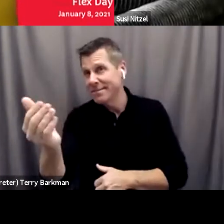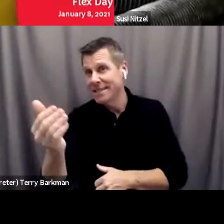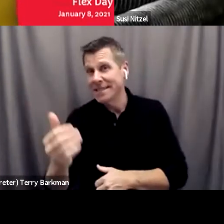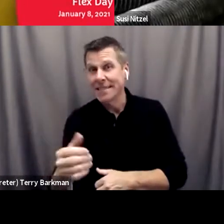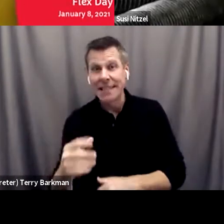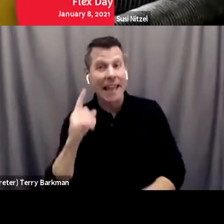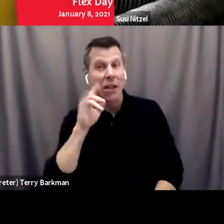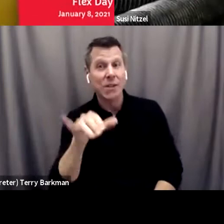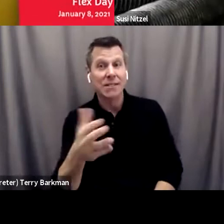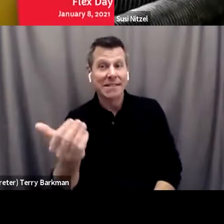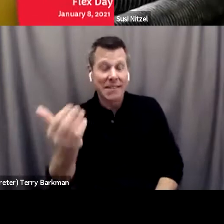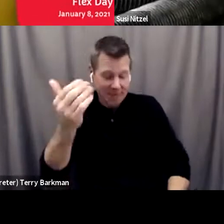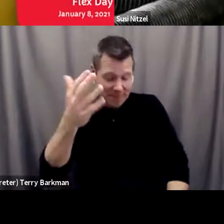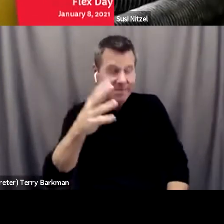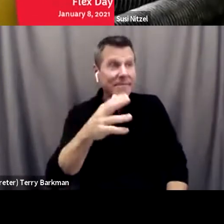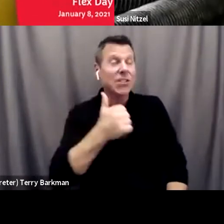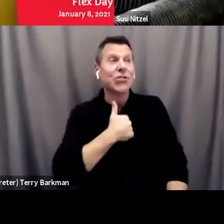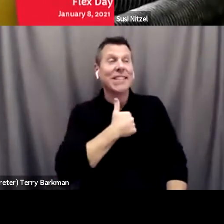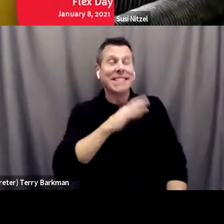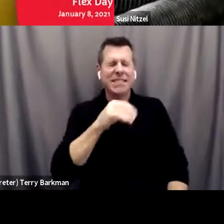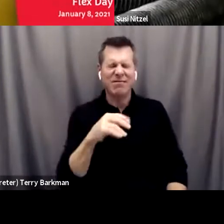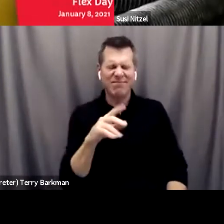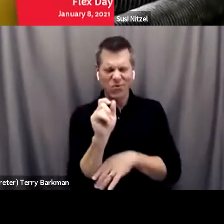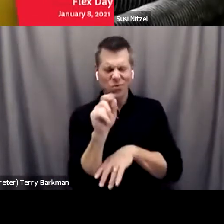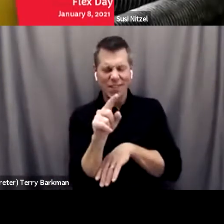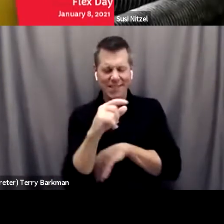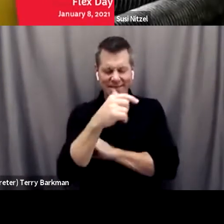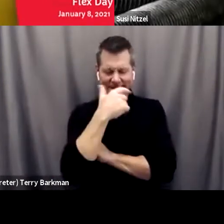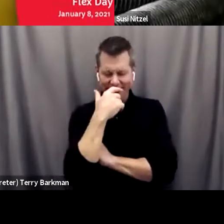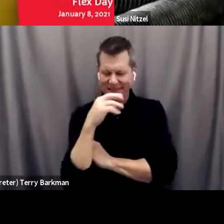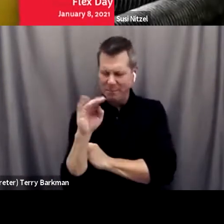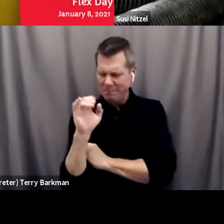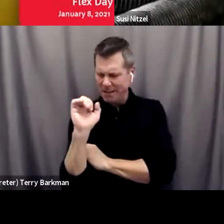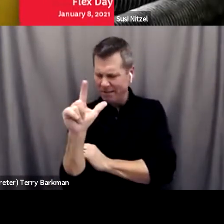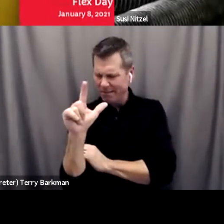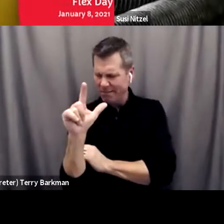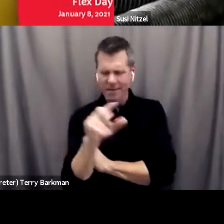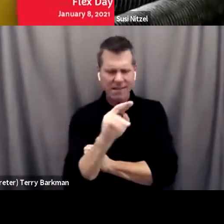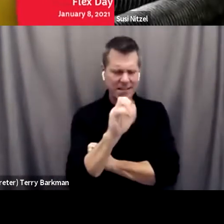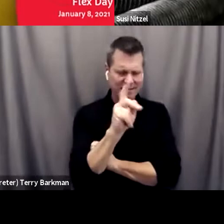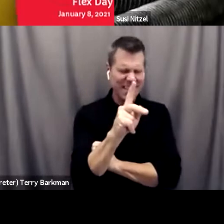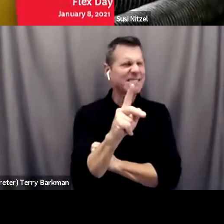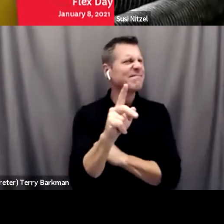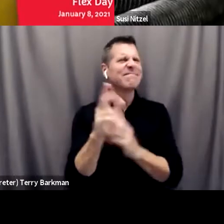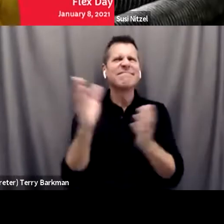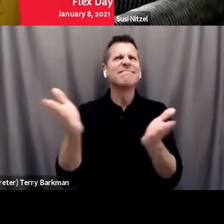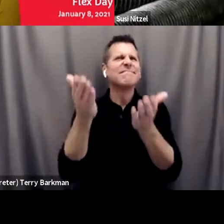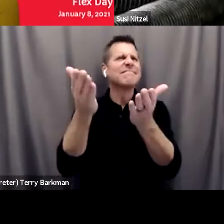Unknown: Okay, great. Sorry. I just got a question. I don't know if it was Michael or Nick brought up the point about, you know, as